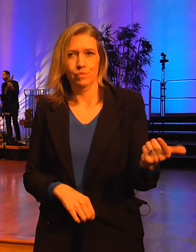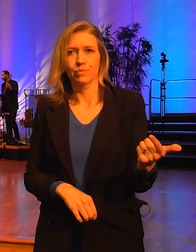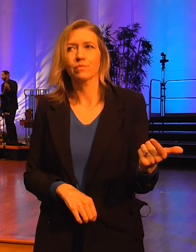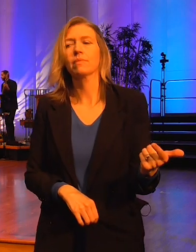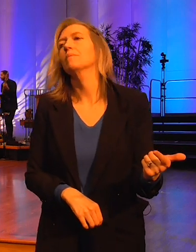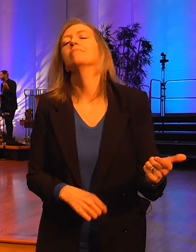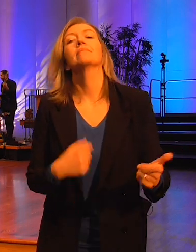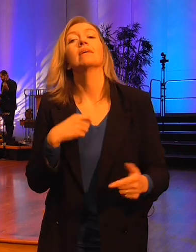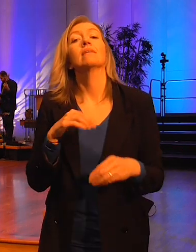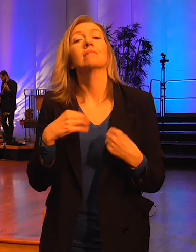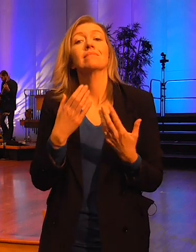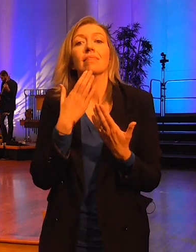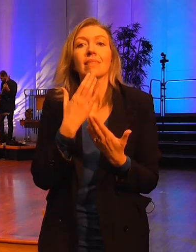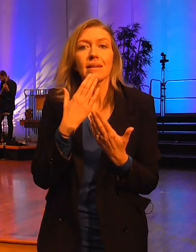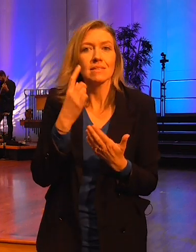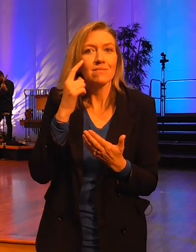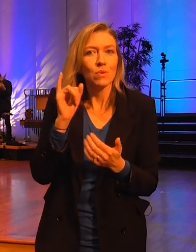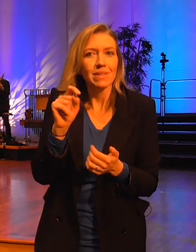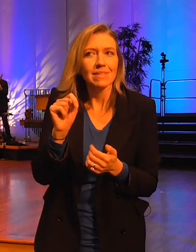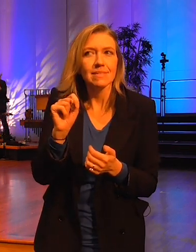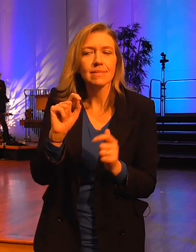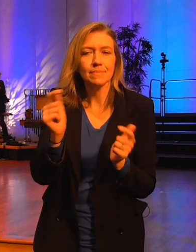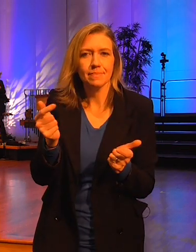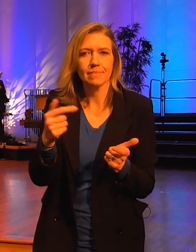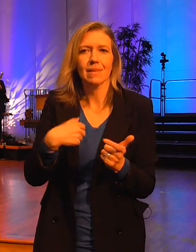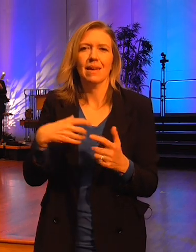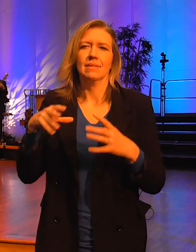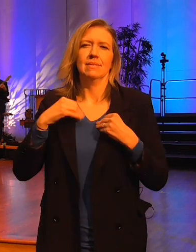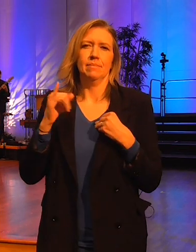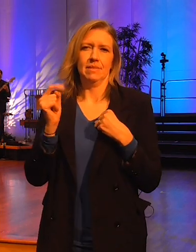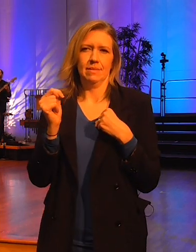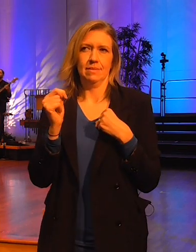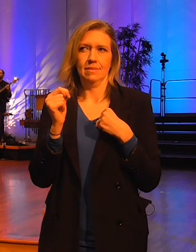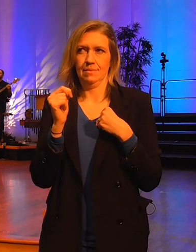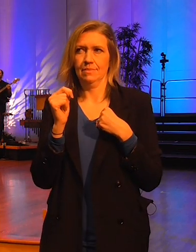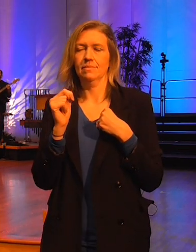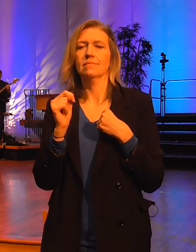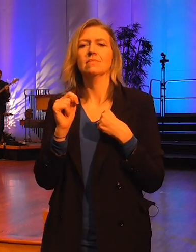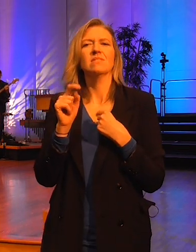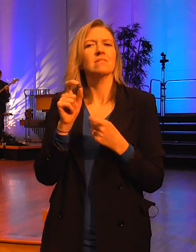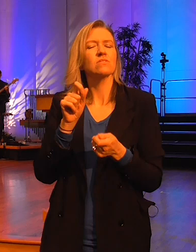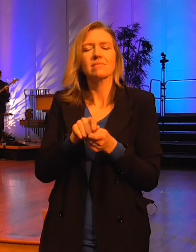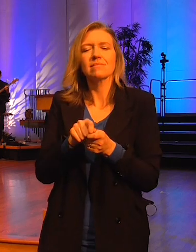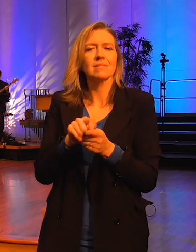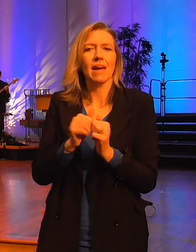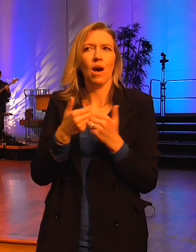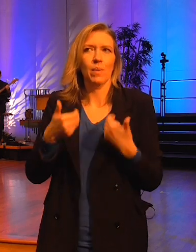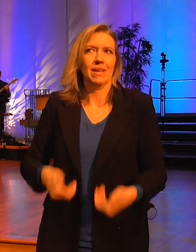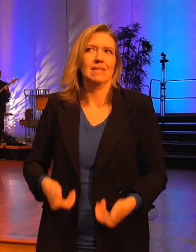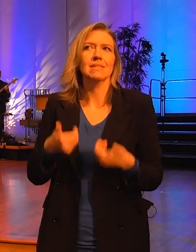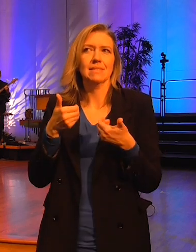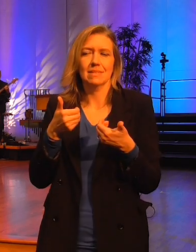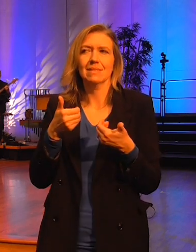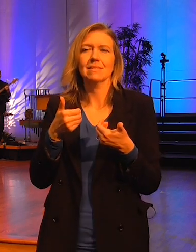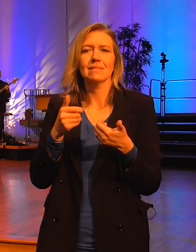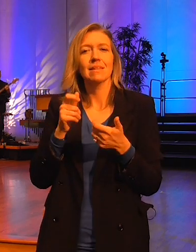give thanks for it I and I accept it just the way that it is the way it is and just the way that it